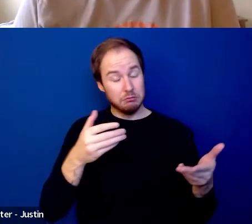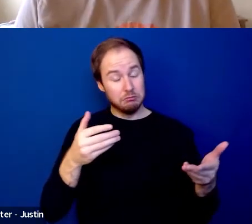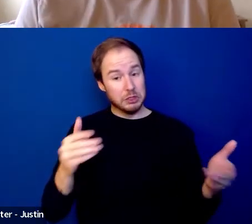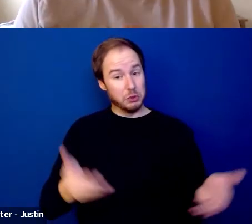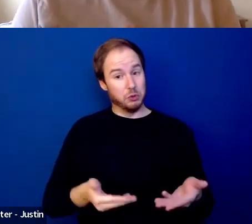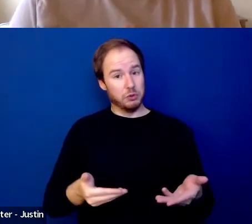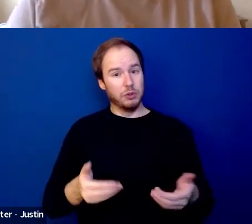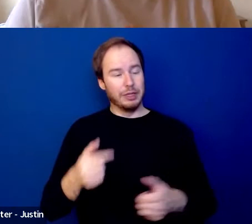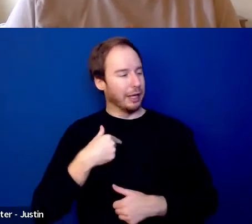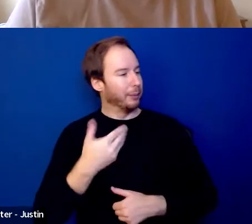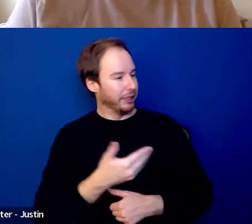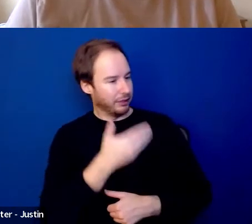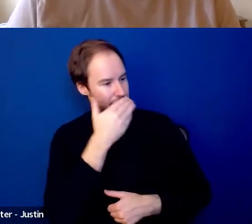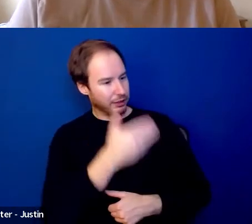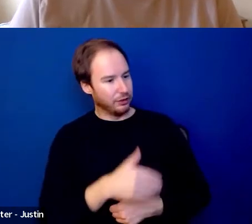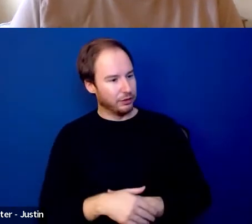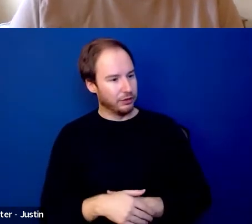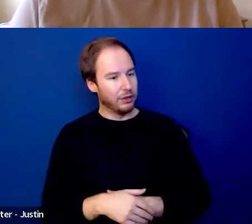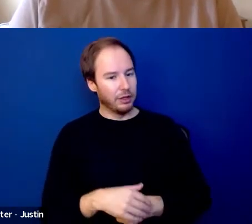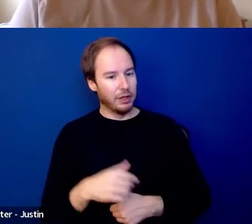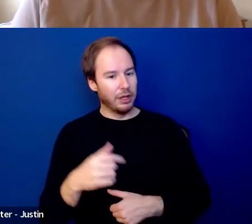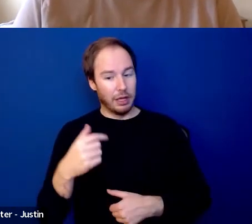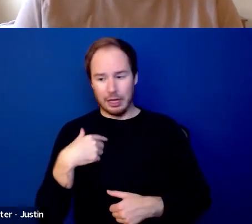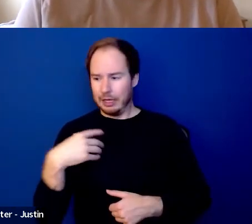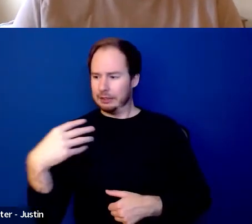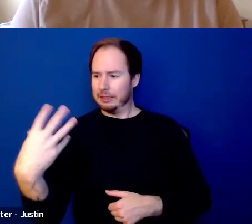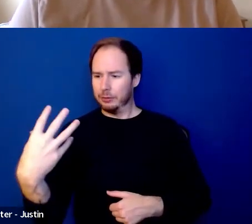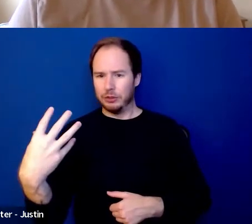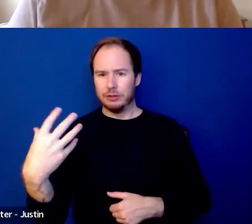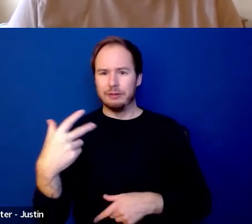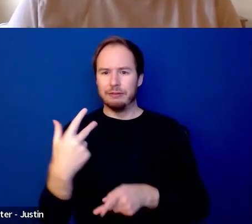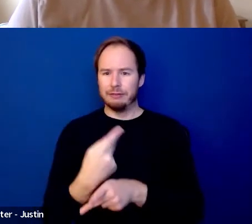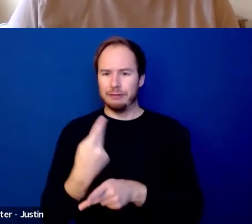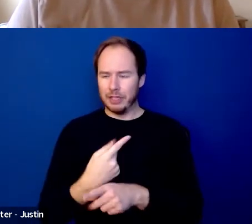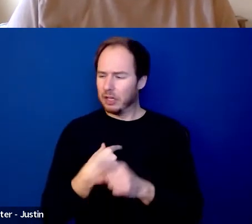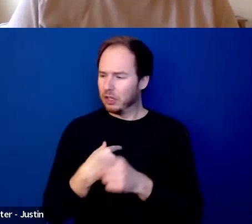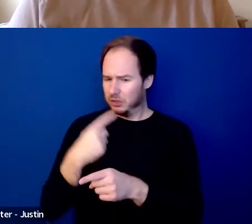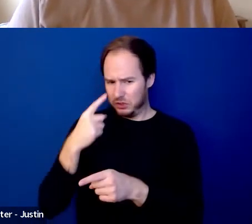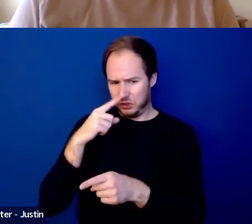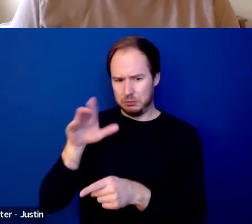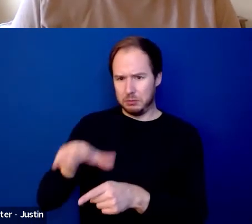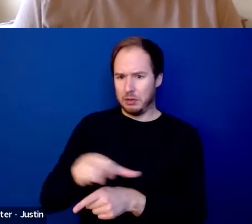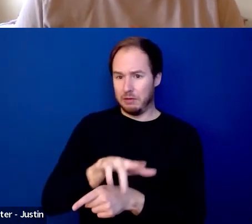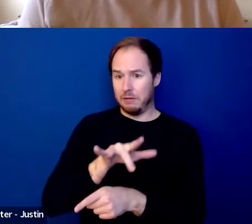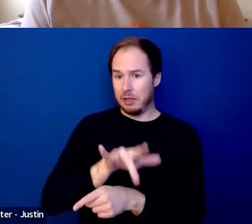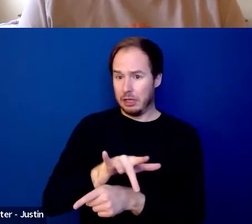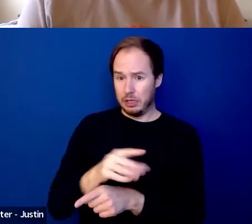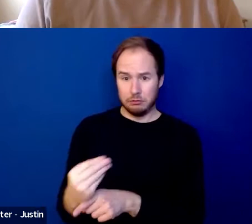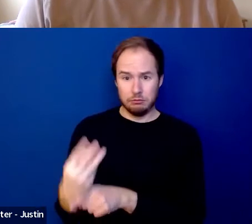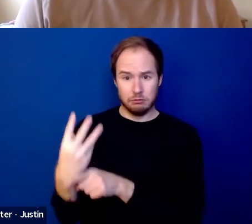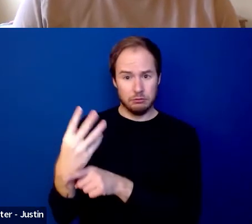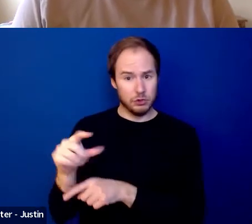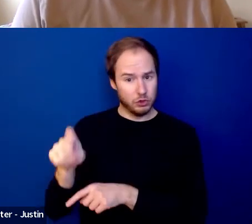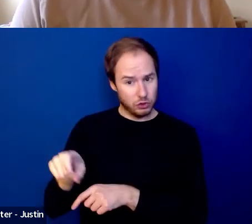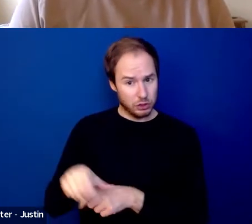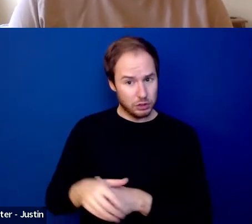[Chad] I am back. I'll go get my camera back on. You should be able to just click on the start video at the bottom of the Zoom.